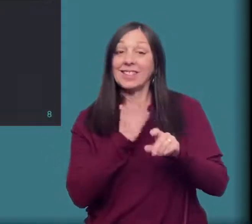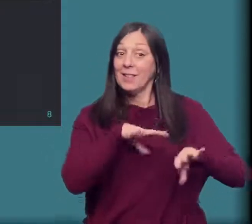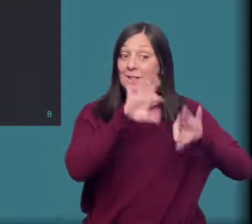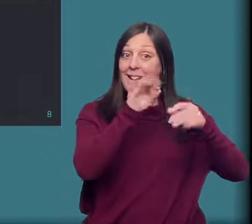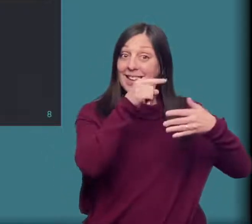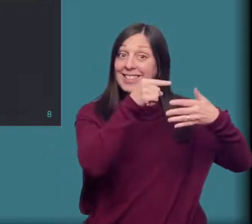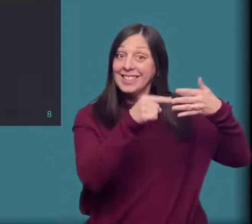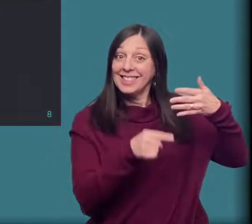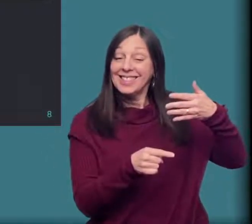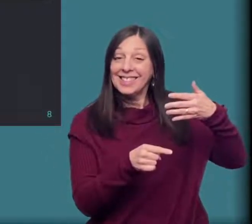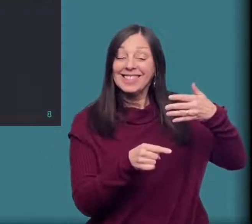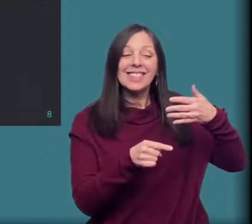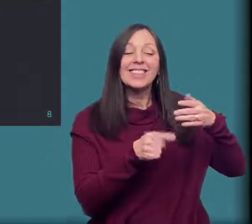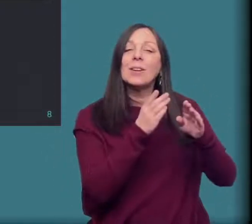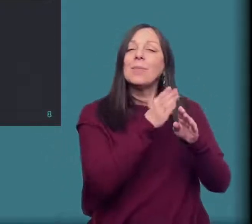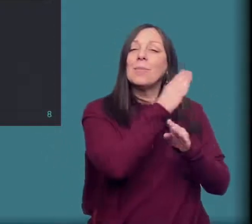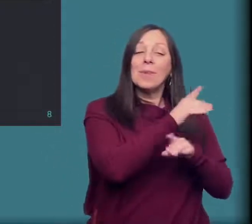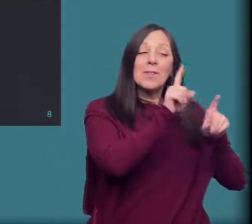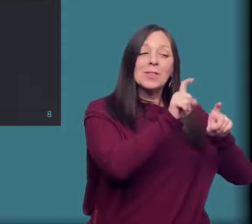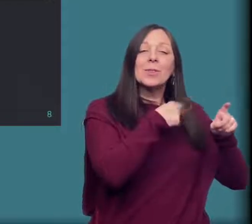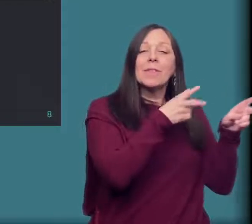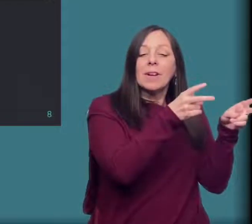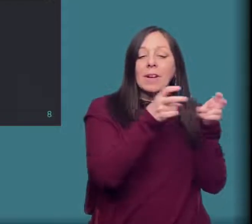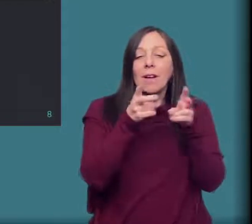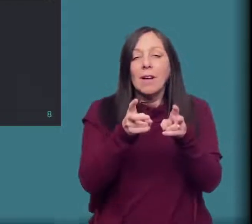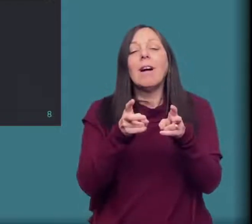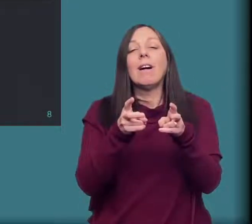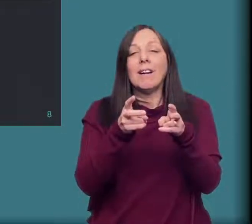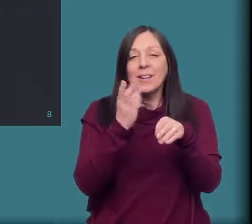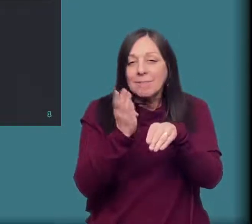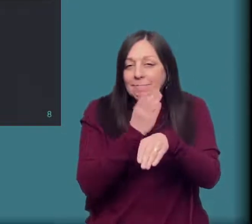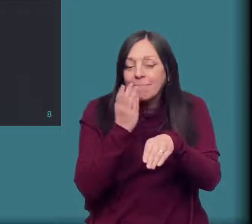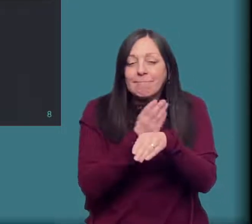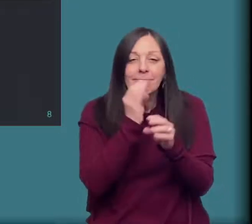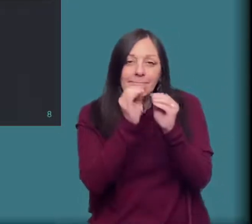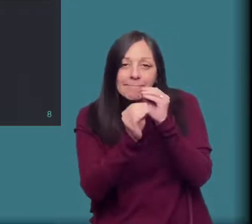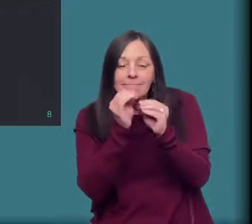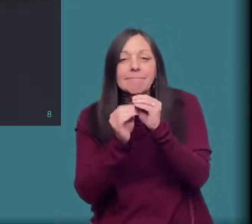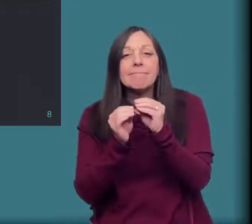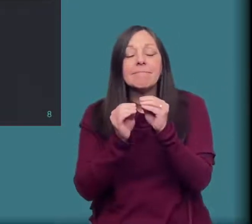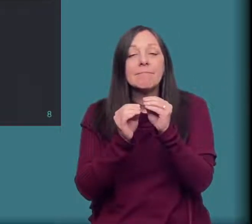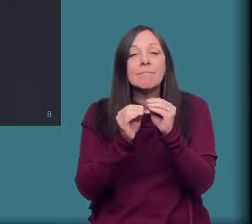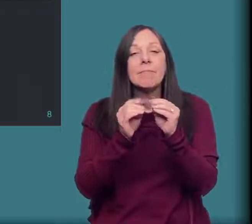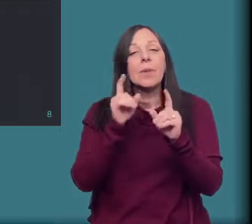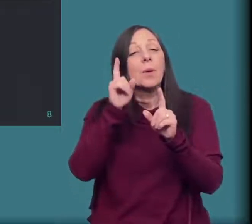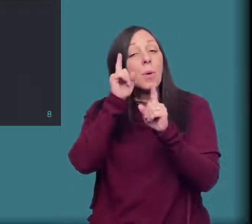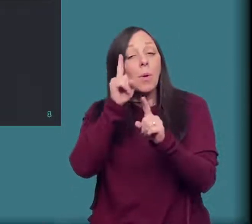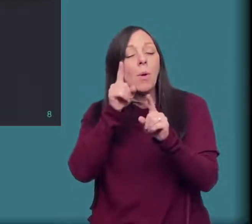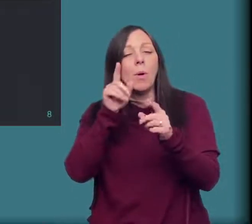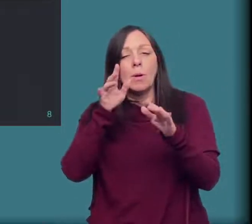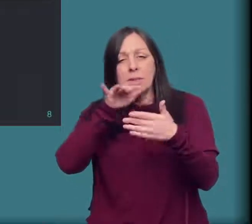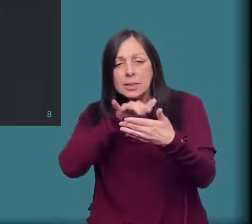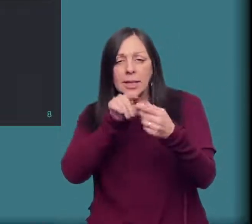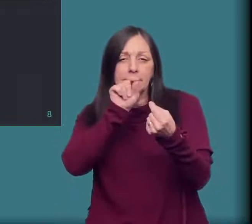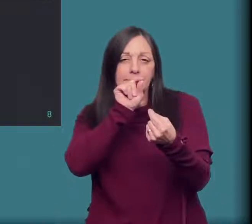Our next step was to refine and update the survey design based on the preliminary study and then explore user experience challenges through a think aloud user study.